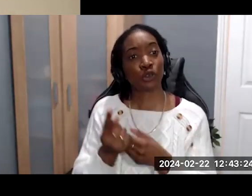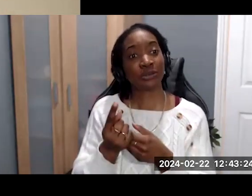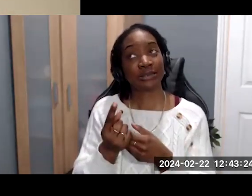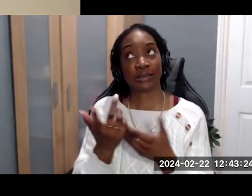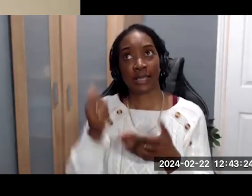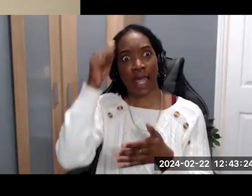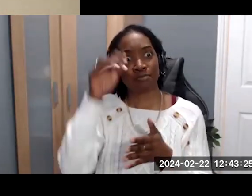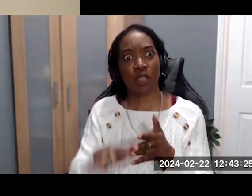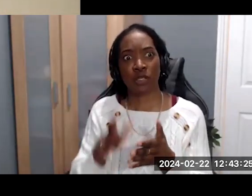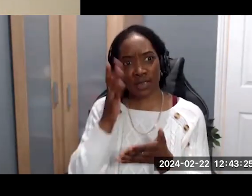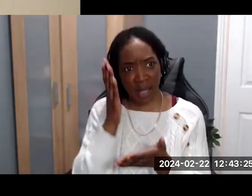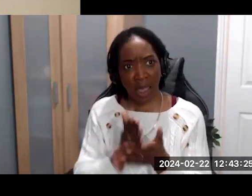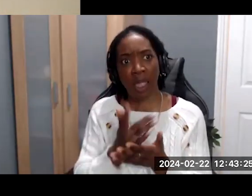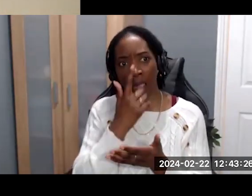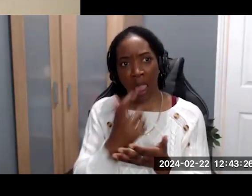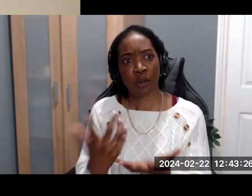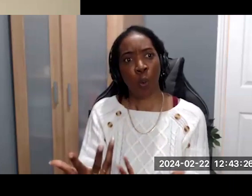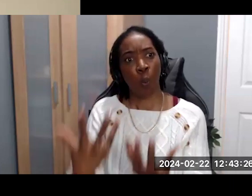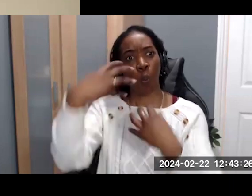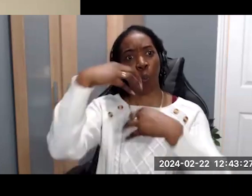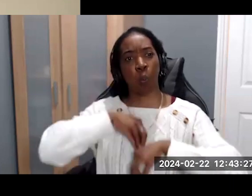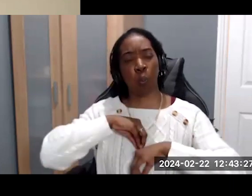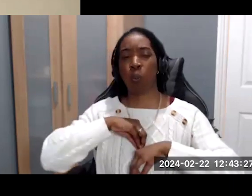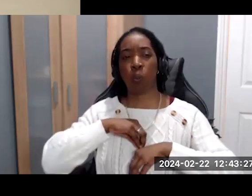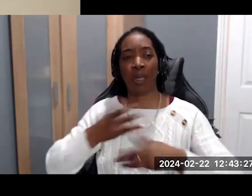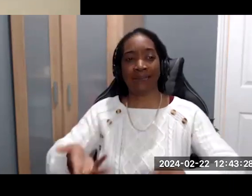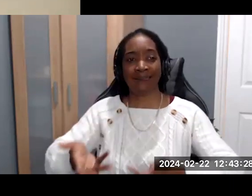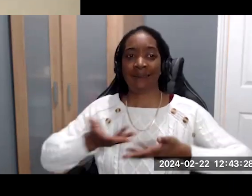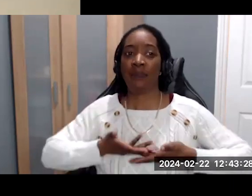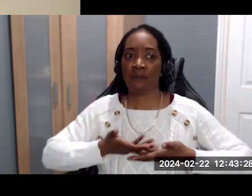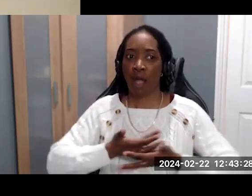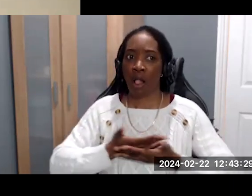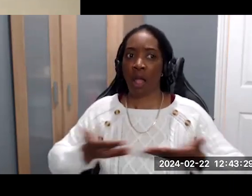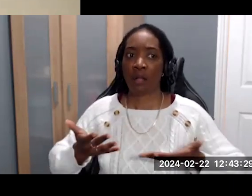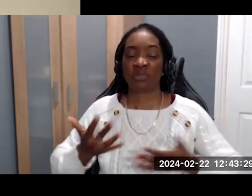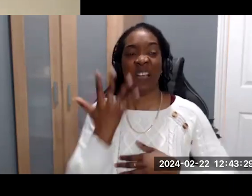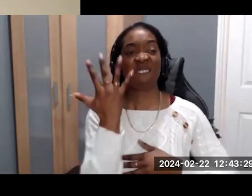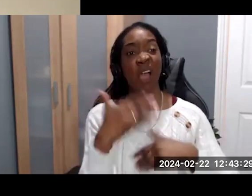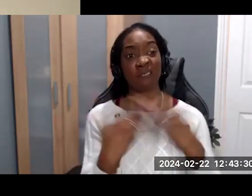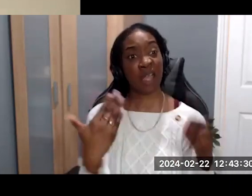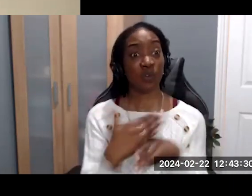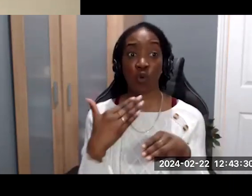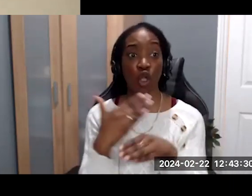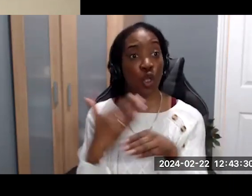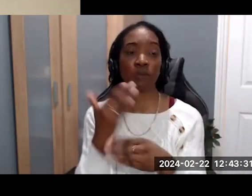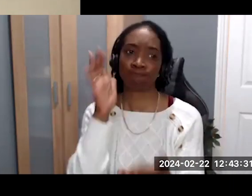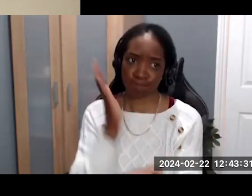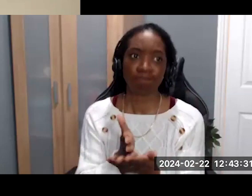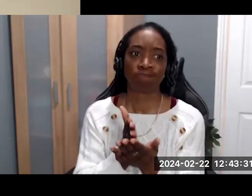can really give you a lot as I have said but it is five days of work and you then have the days